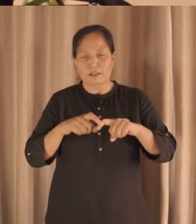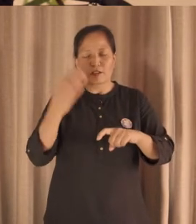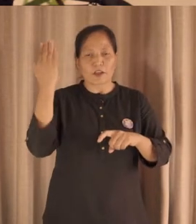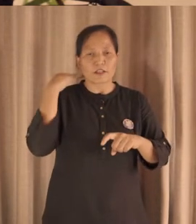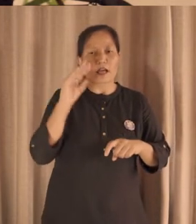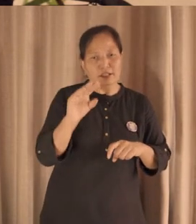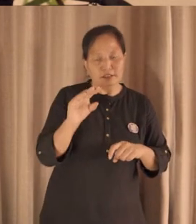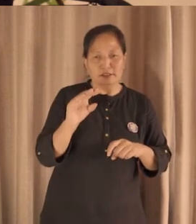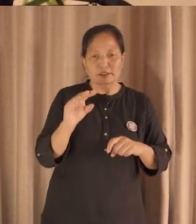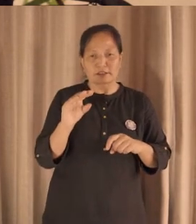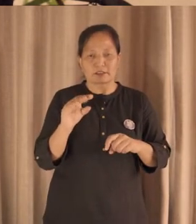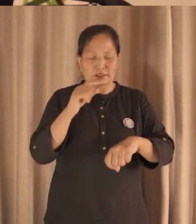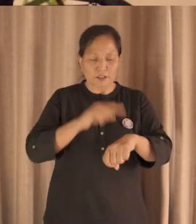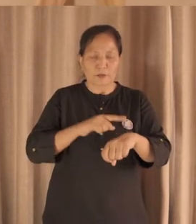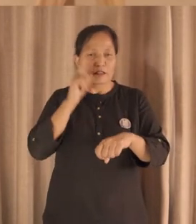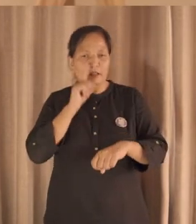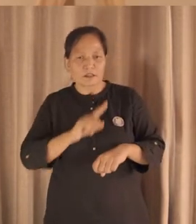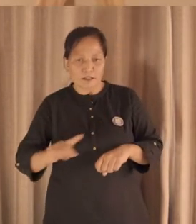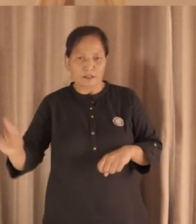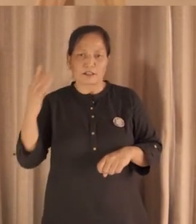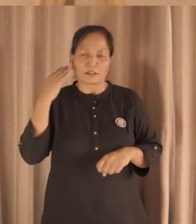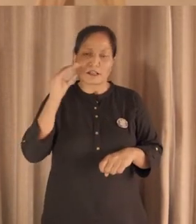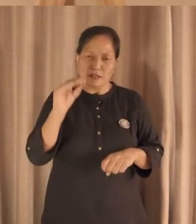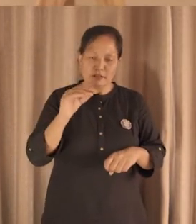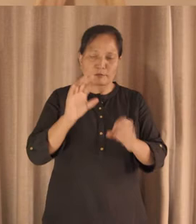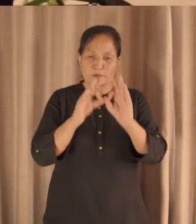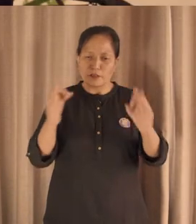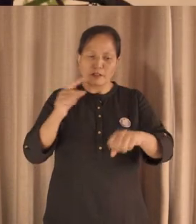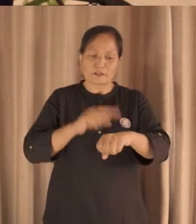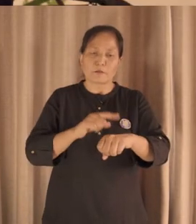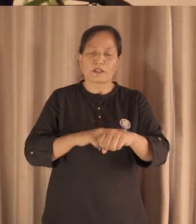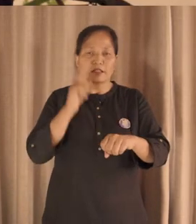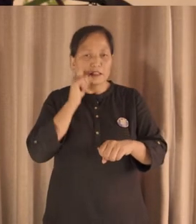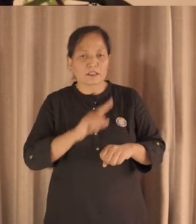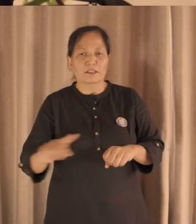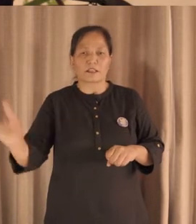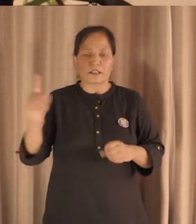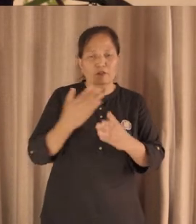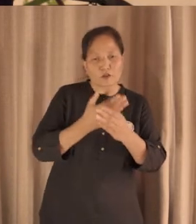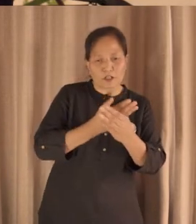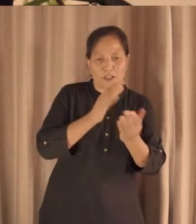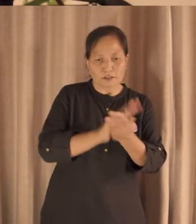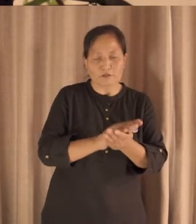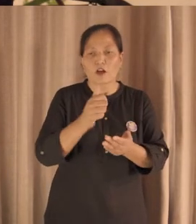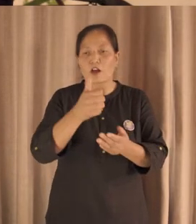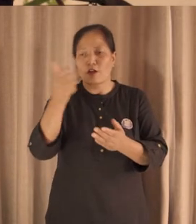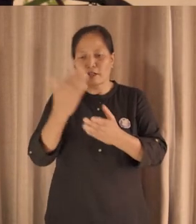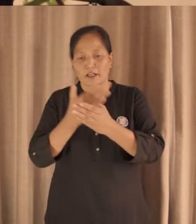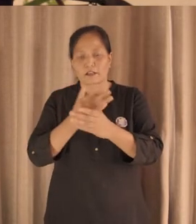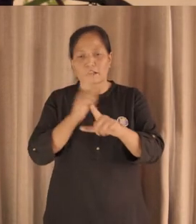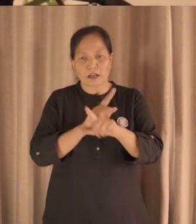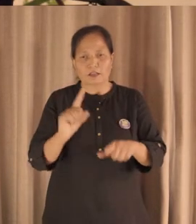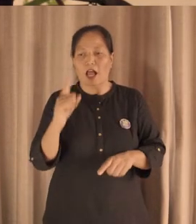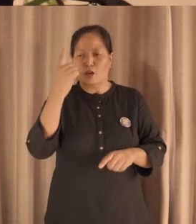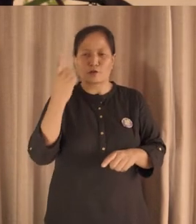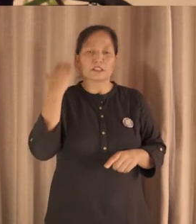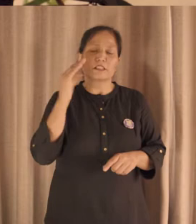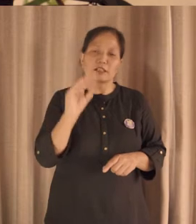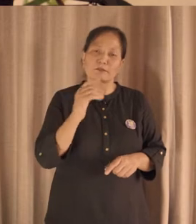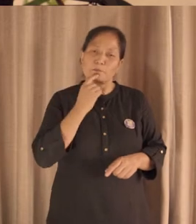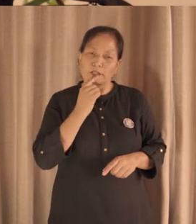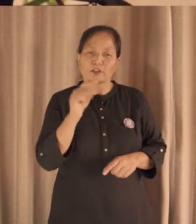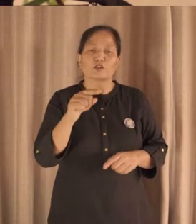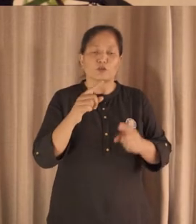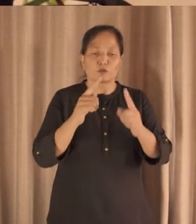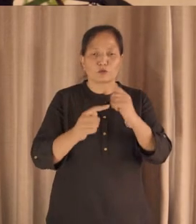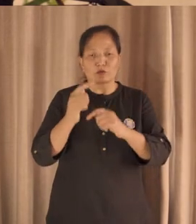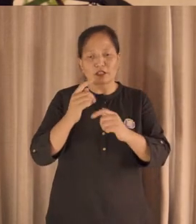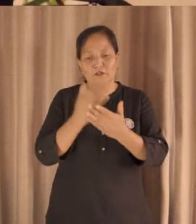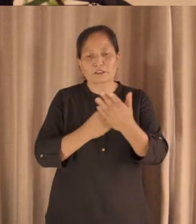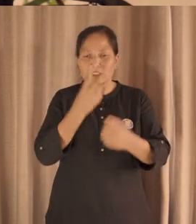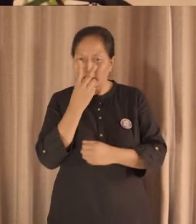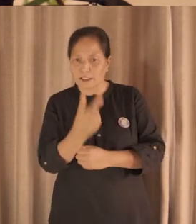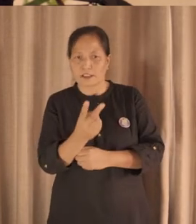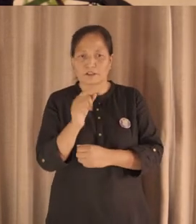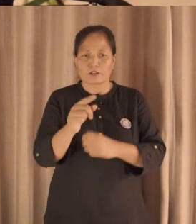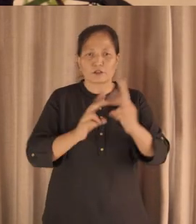can assure you that Mushahar, Badi and Sada are not responsible in making this country